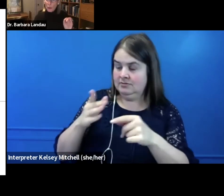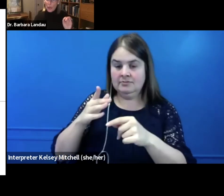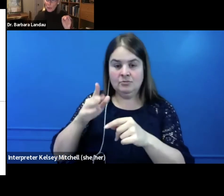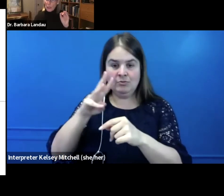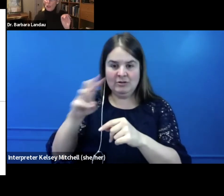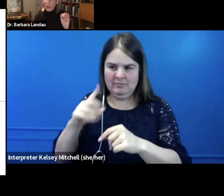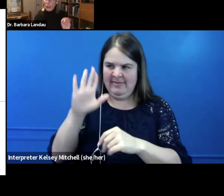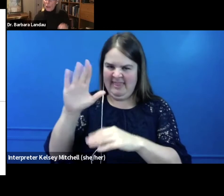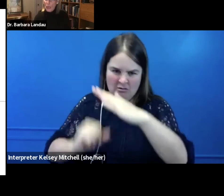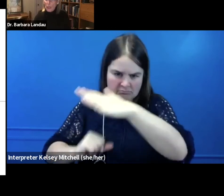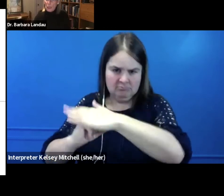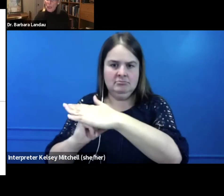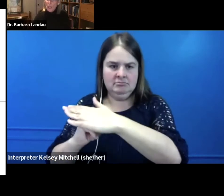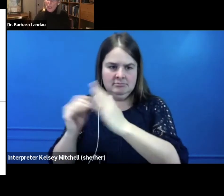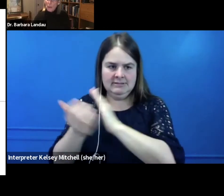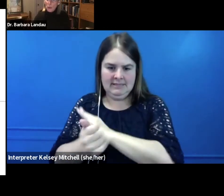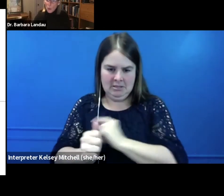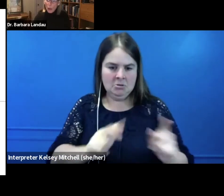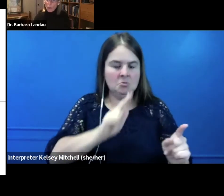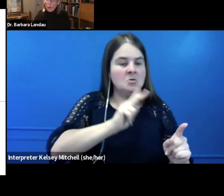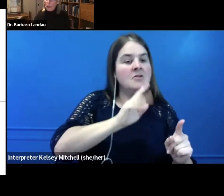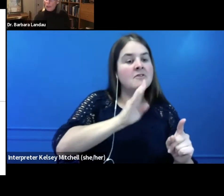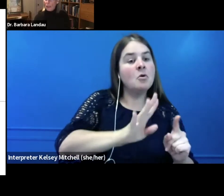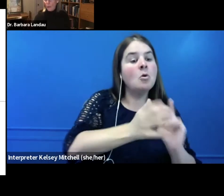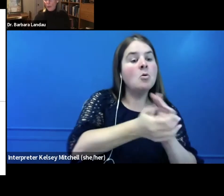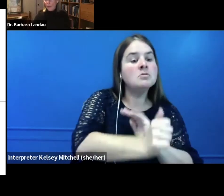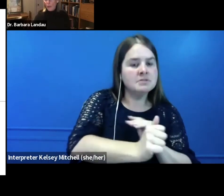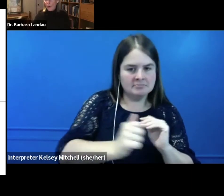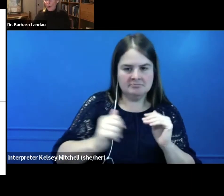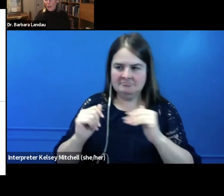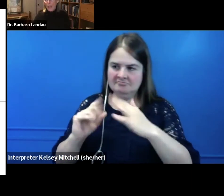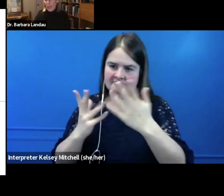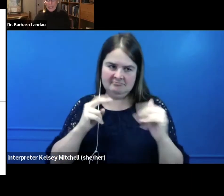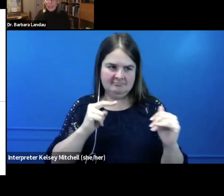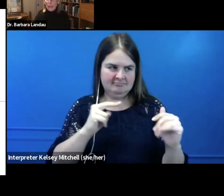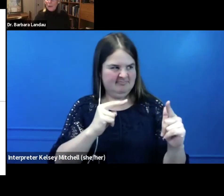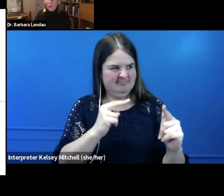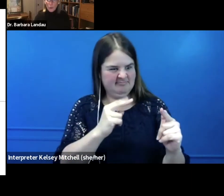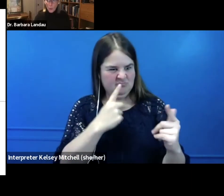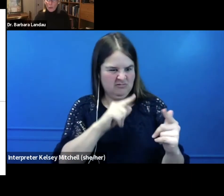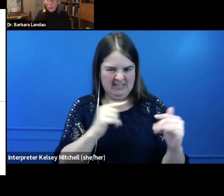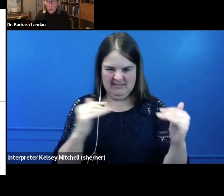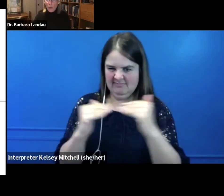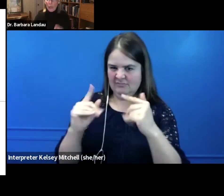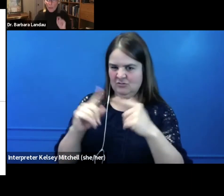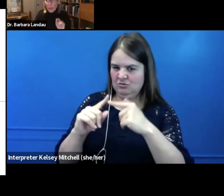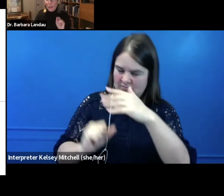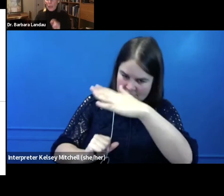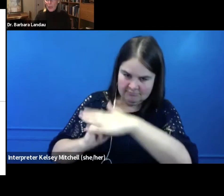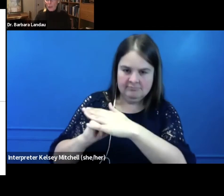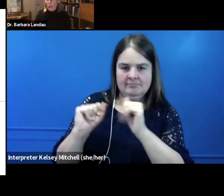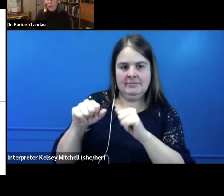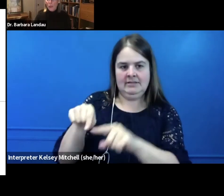task this spatial task if you're 12 you look like a three to four year old and